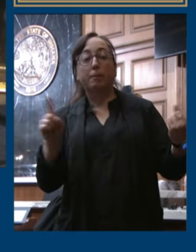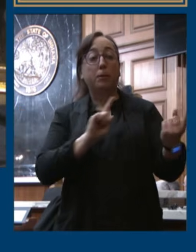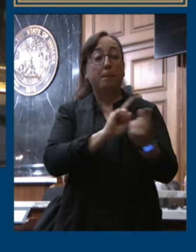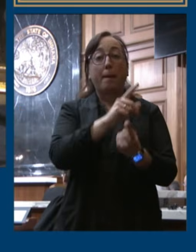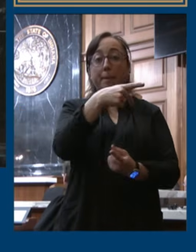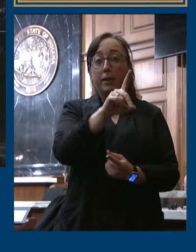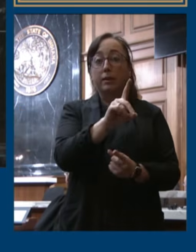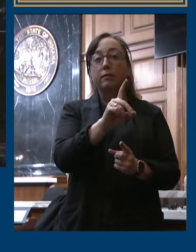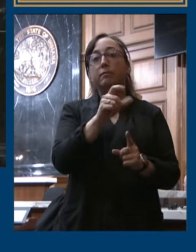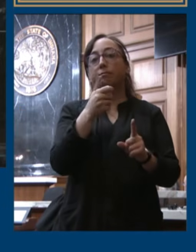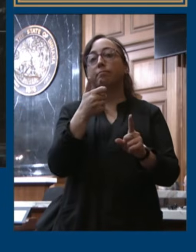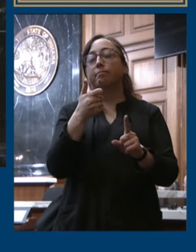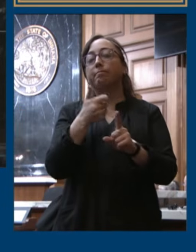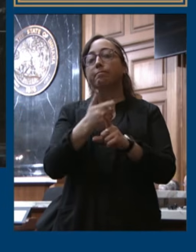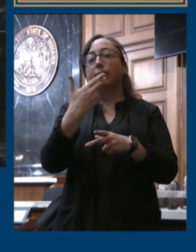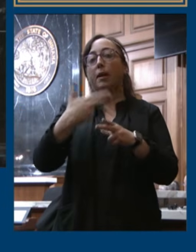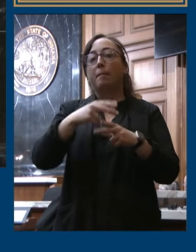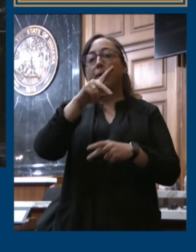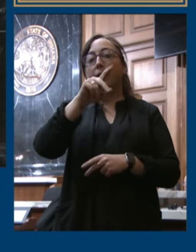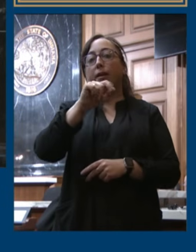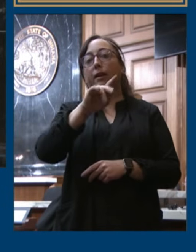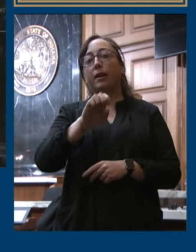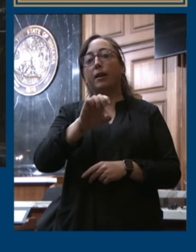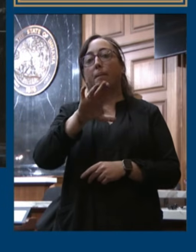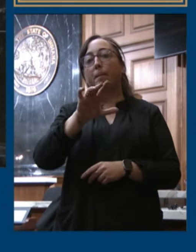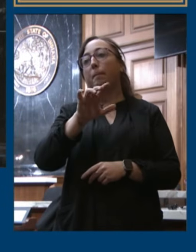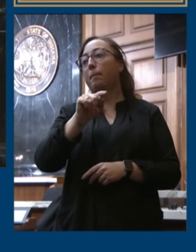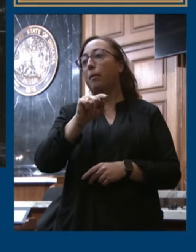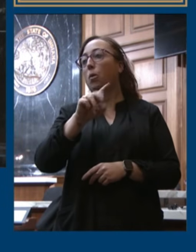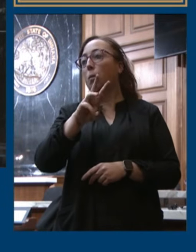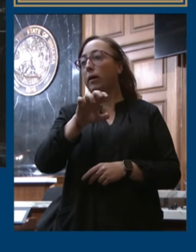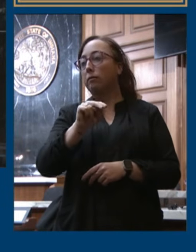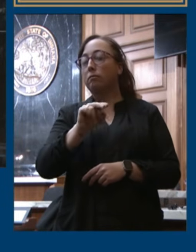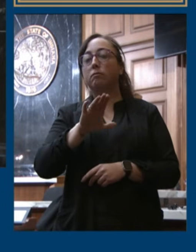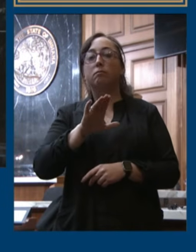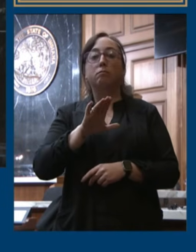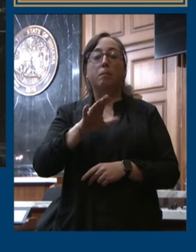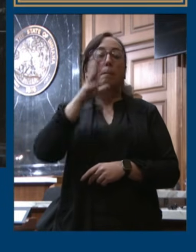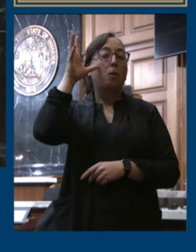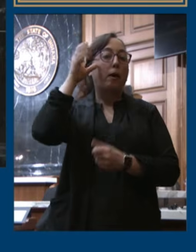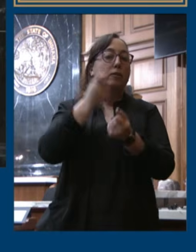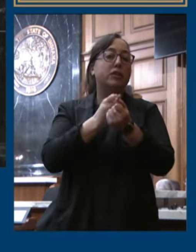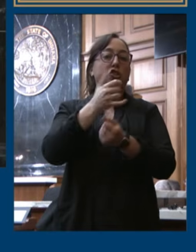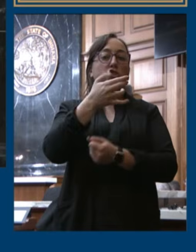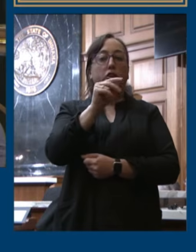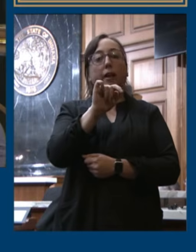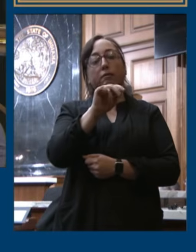KATIE BUTT-WIN, AND PARENT ADVOCATE JANET MCBRIDE.